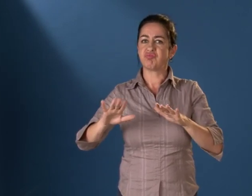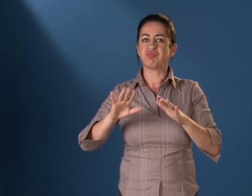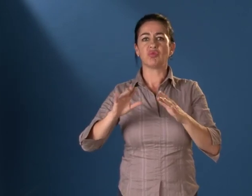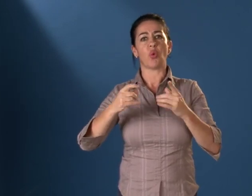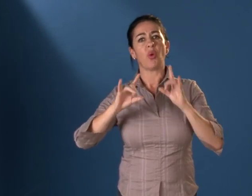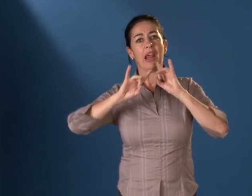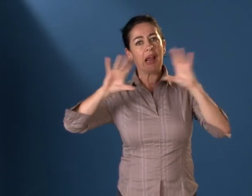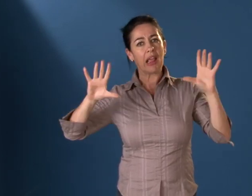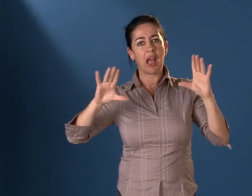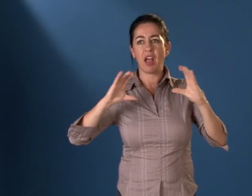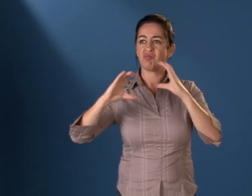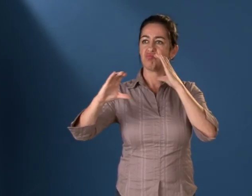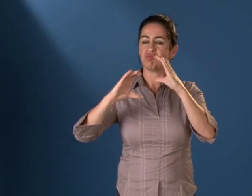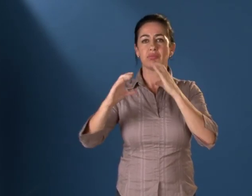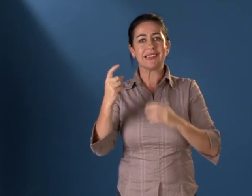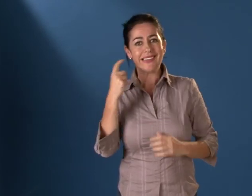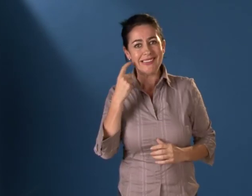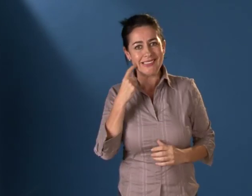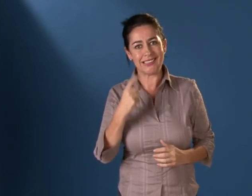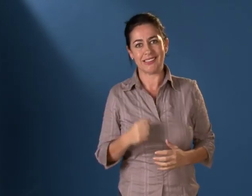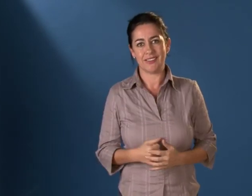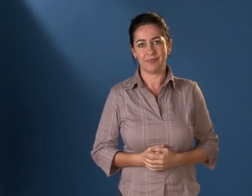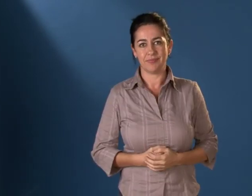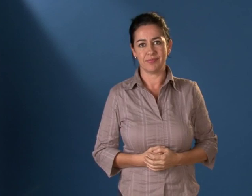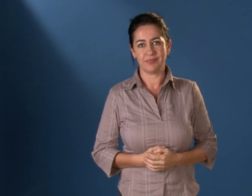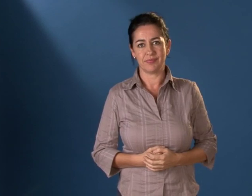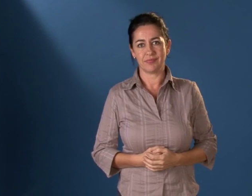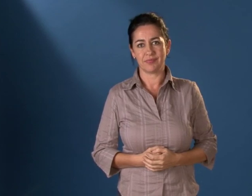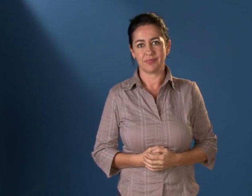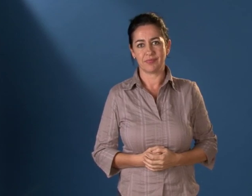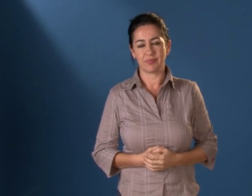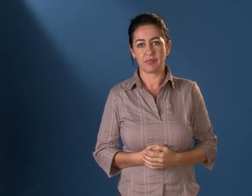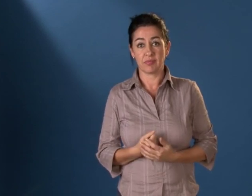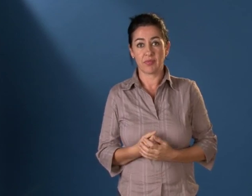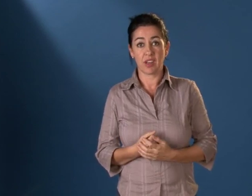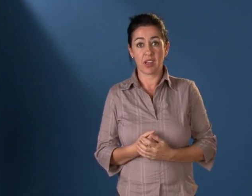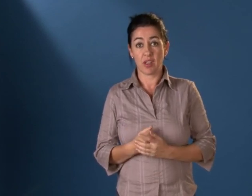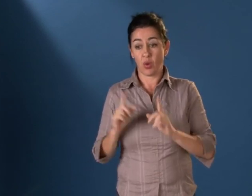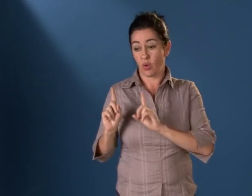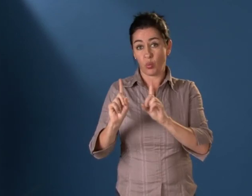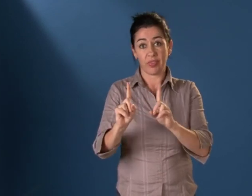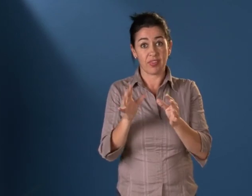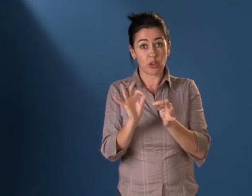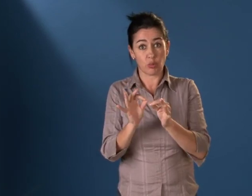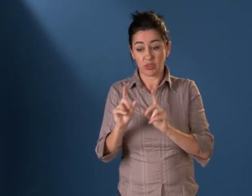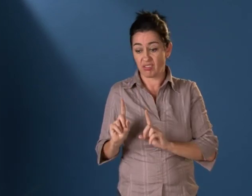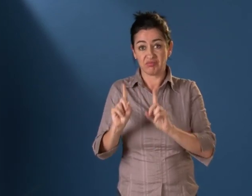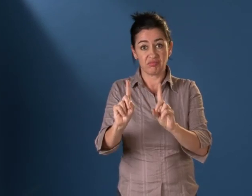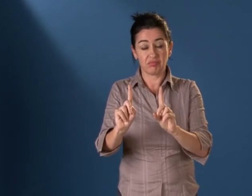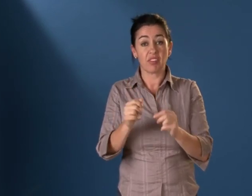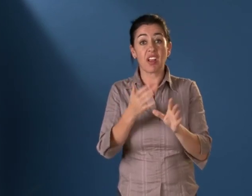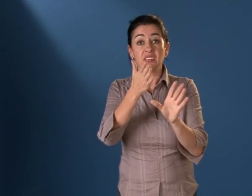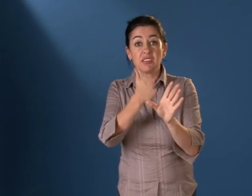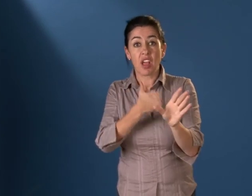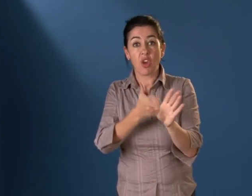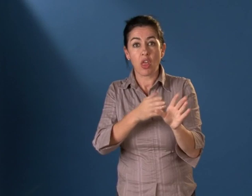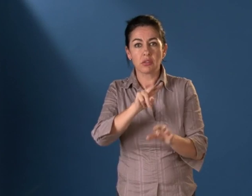your symptoms. If you are using an Auslan interpreter, ask